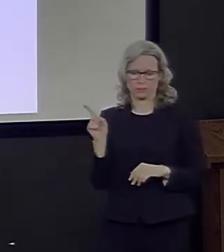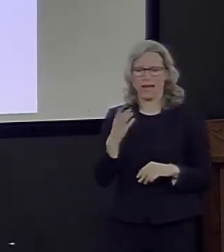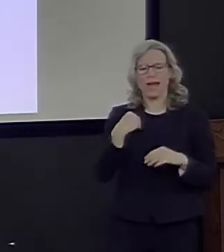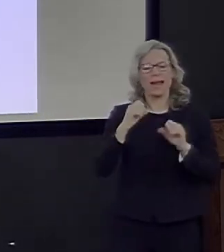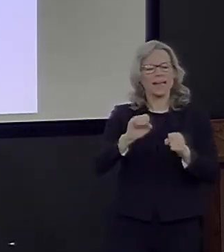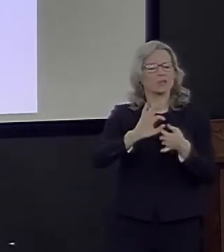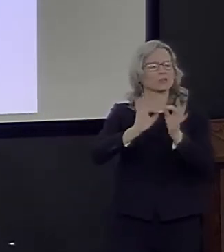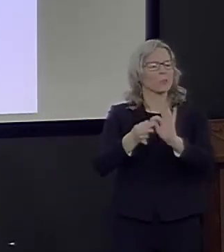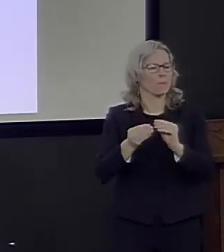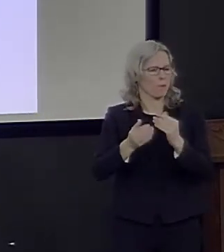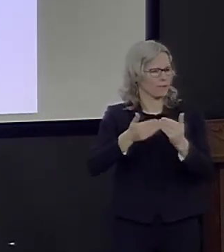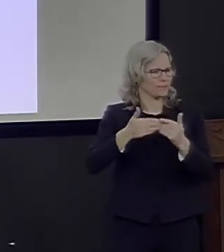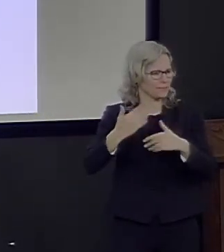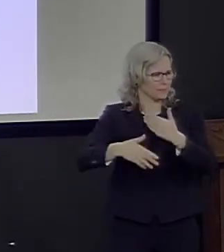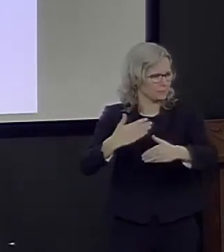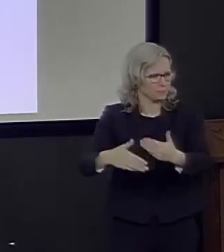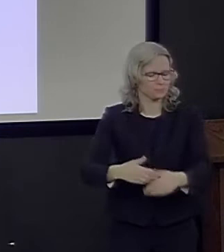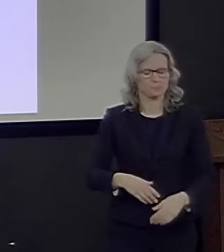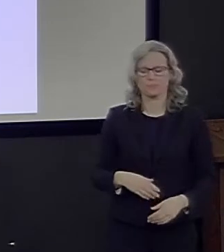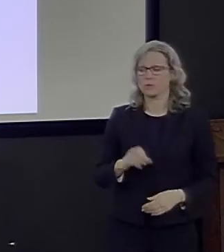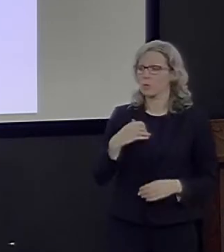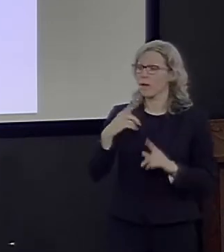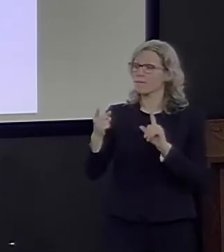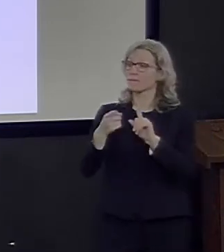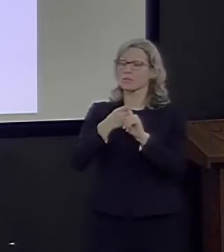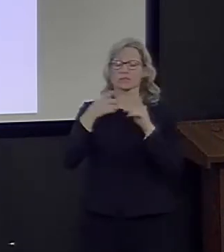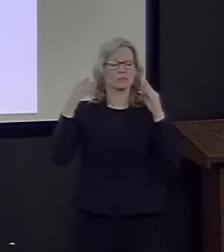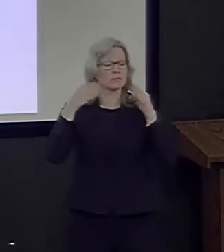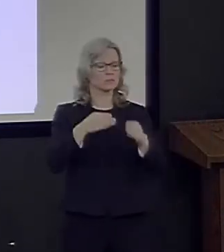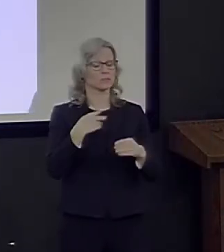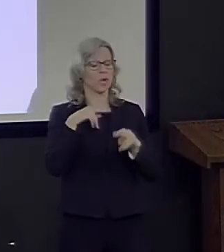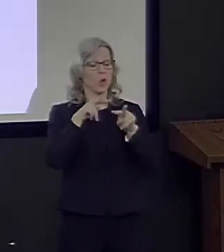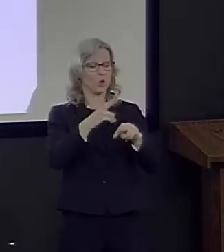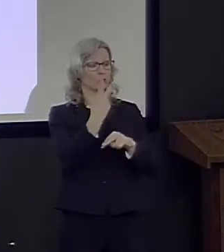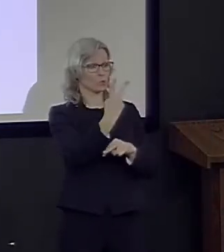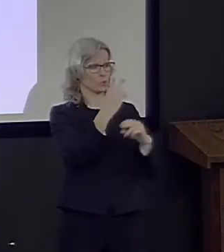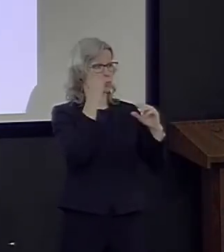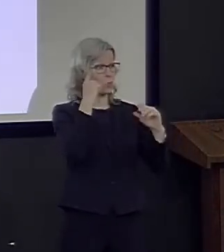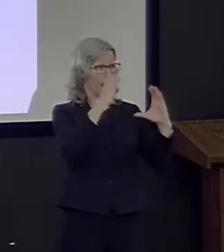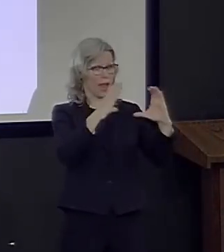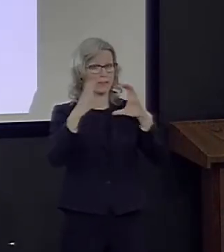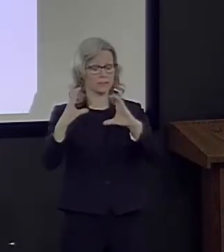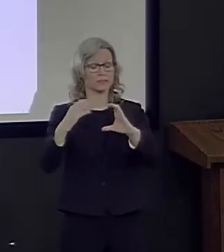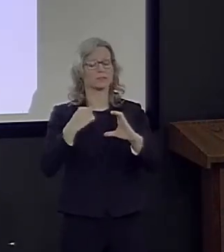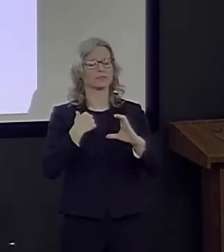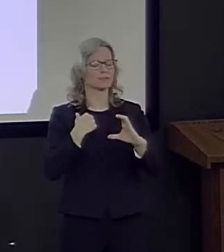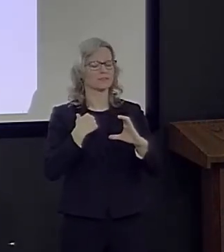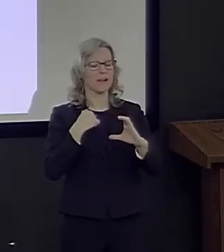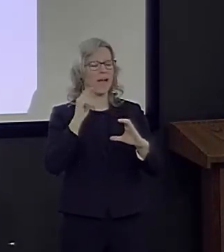So my first job in looking across two brains is to simplify the acquisition matrix.